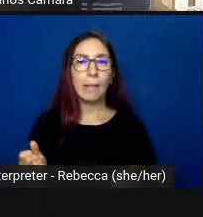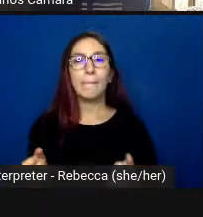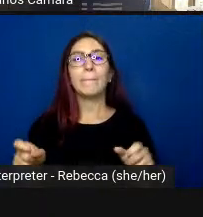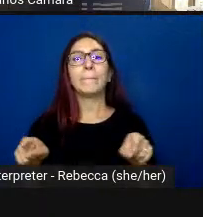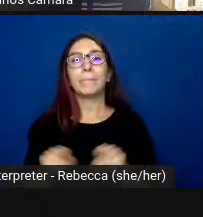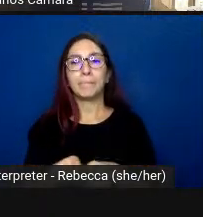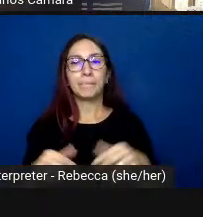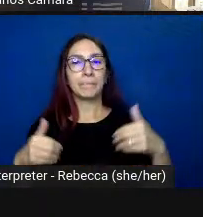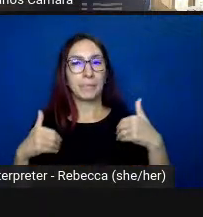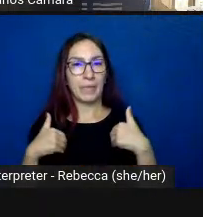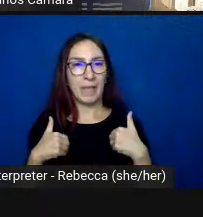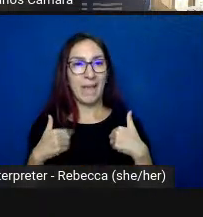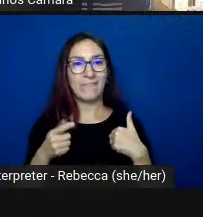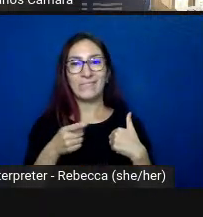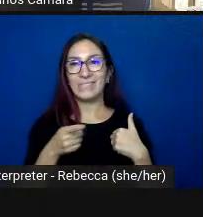issues so that it can be fixed.